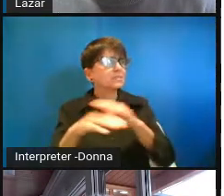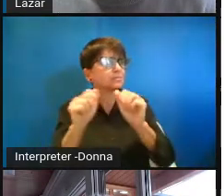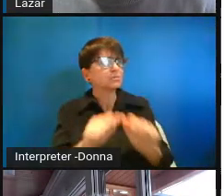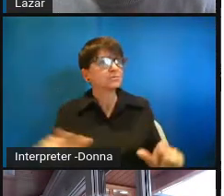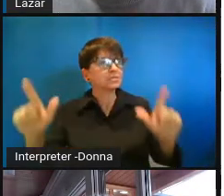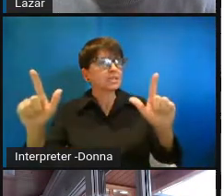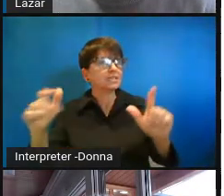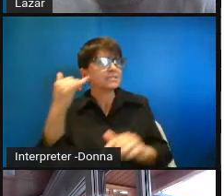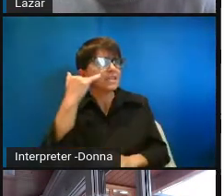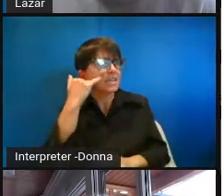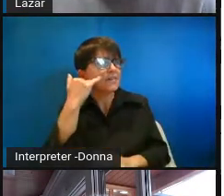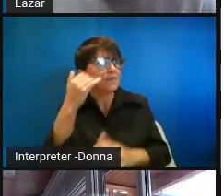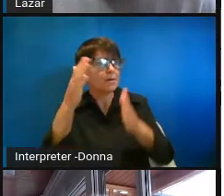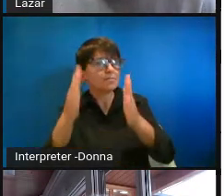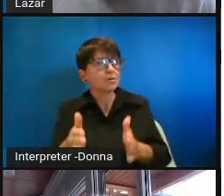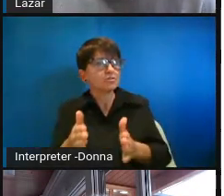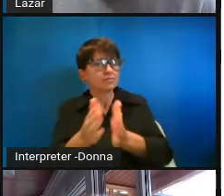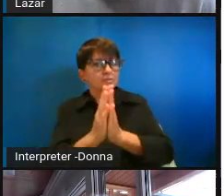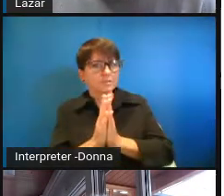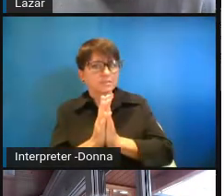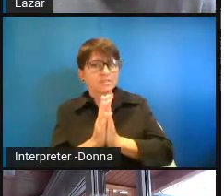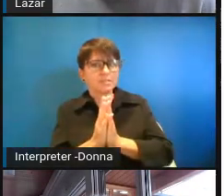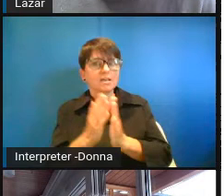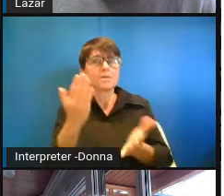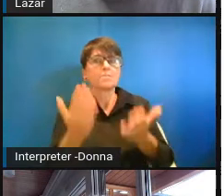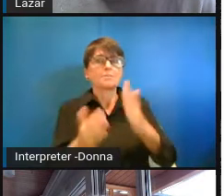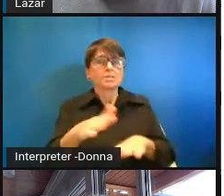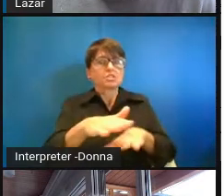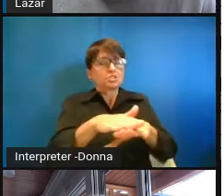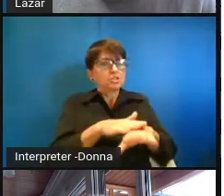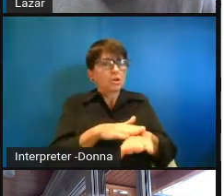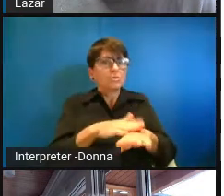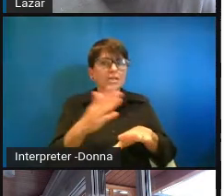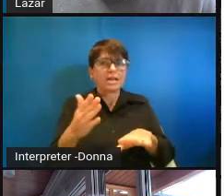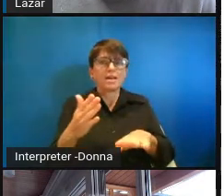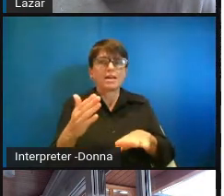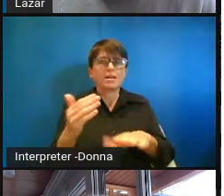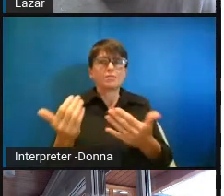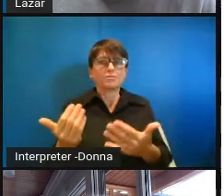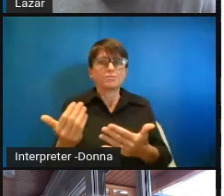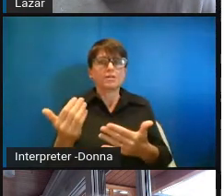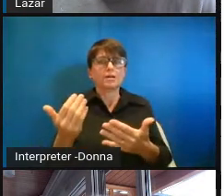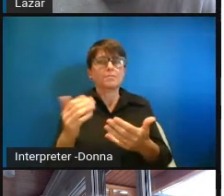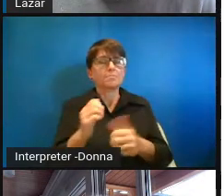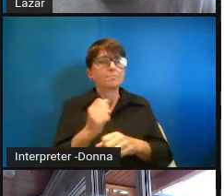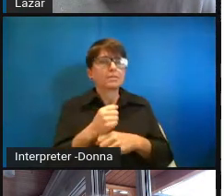They're asking make it manual, or slow down the autoplay significantly. If you make it manual, I can guarantee